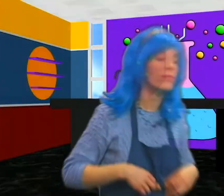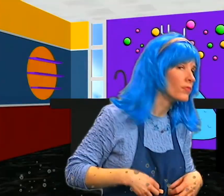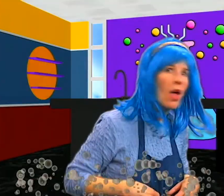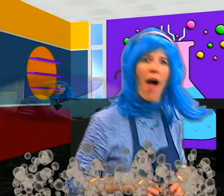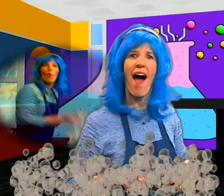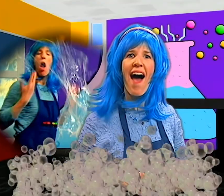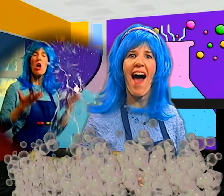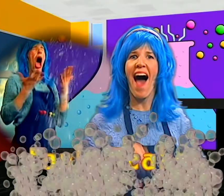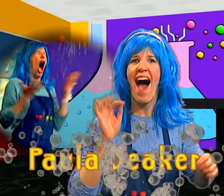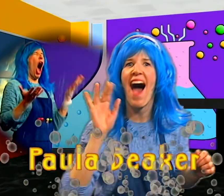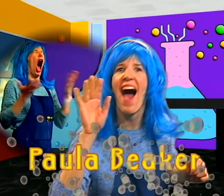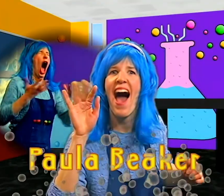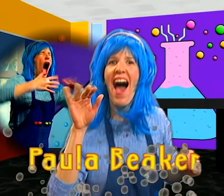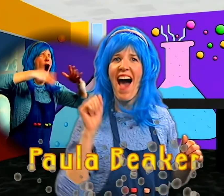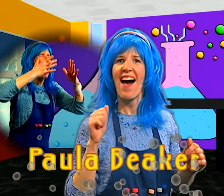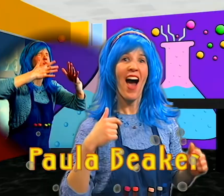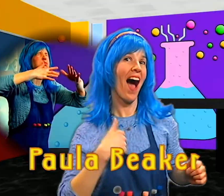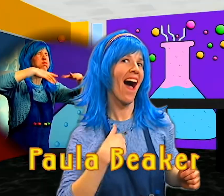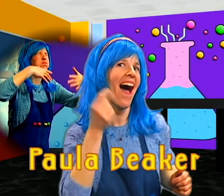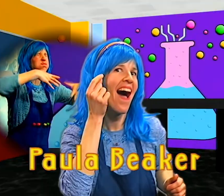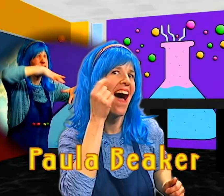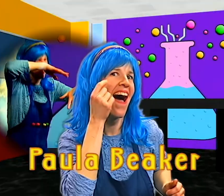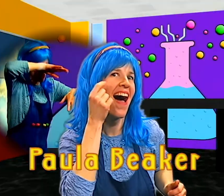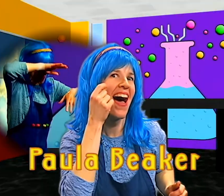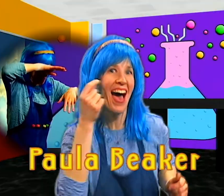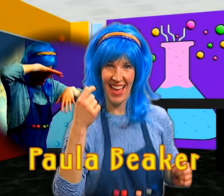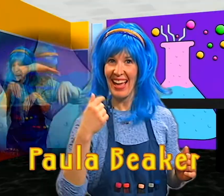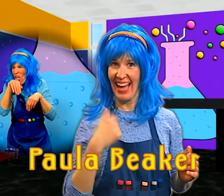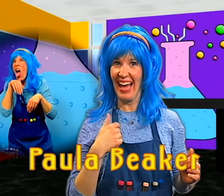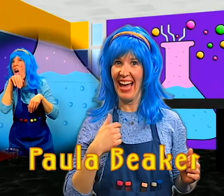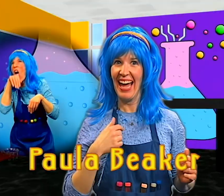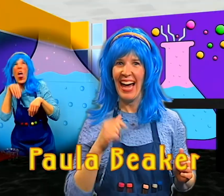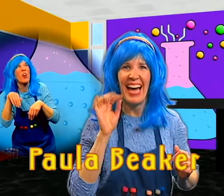COME WITH ME, I'LL TAKE YOU THERE, DR. WONDER'S WORKSHOP